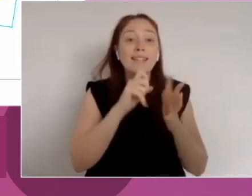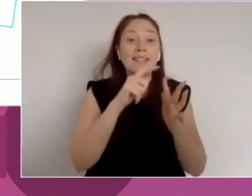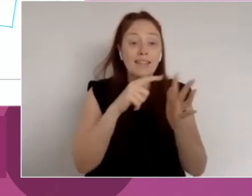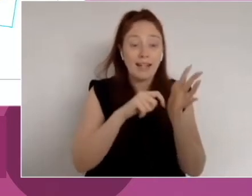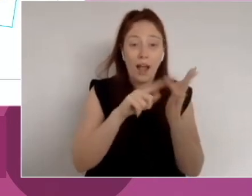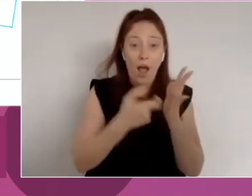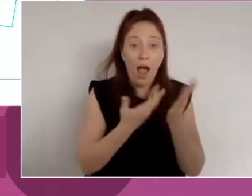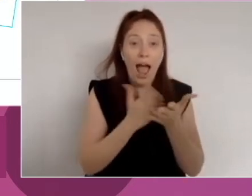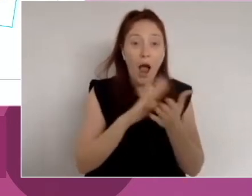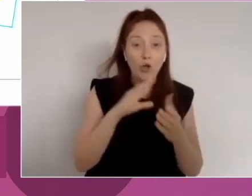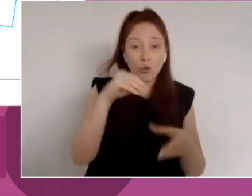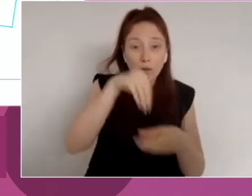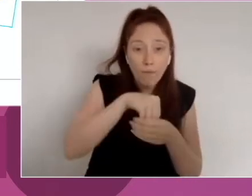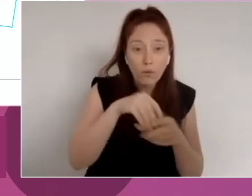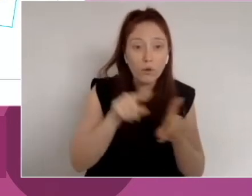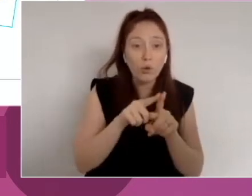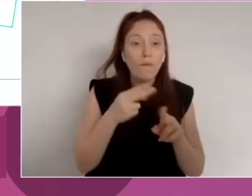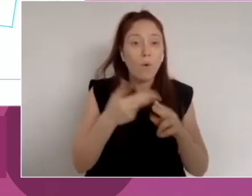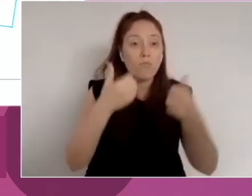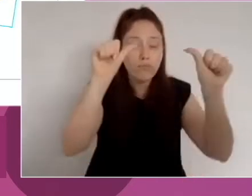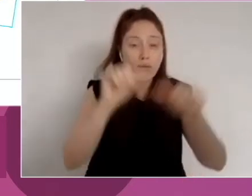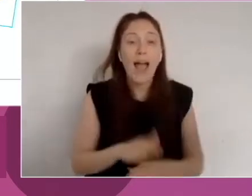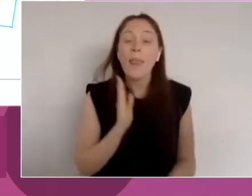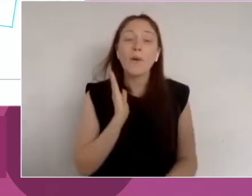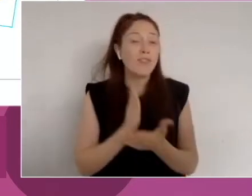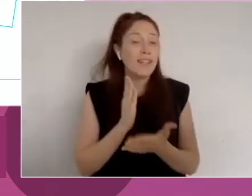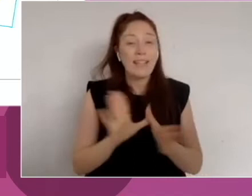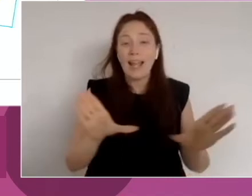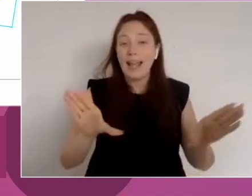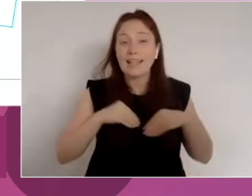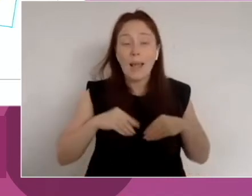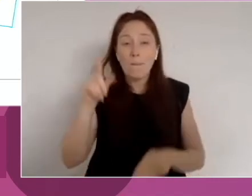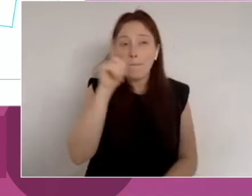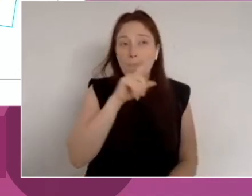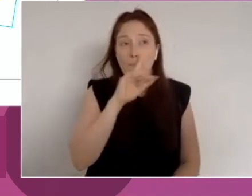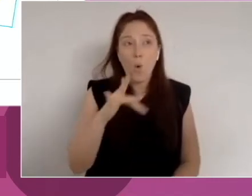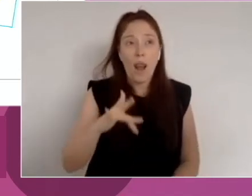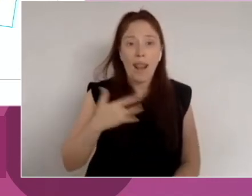that we fully embrace the concept of people living in a way that enables the contributing life.